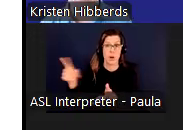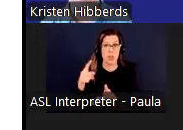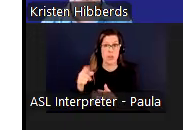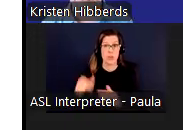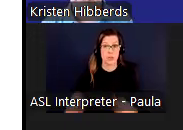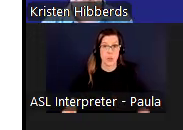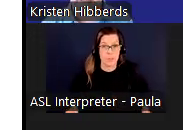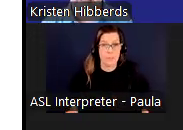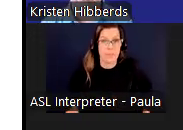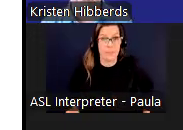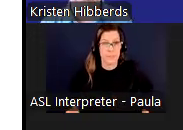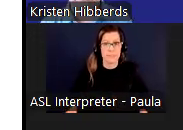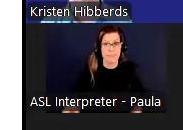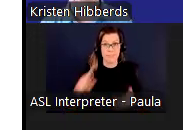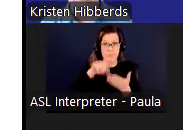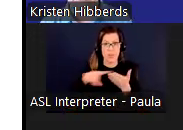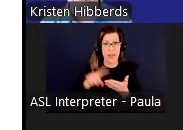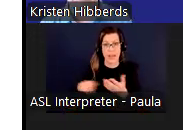So be sure to check out those resources.